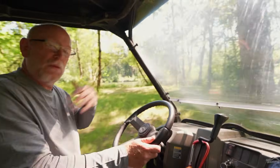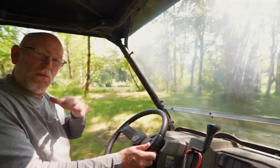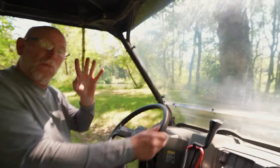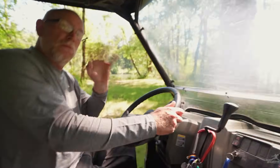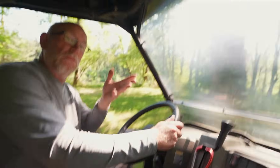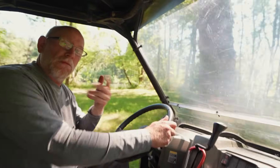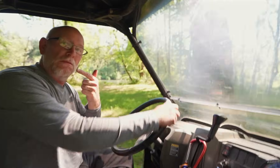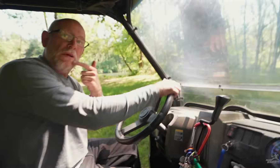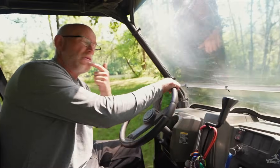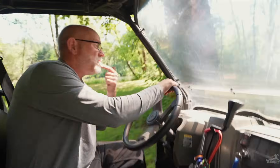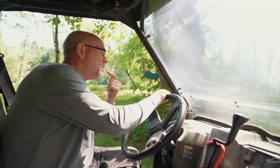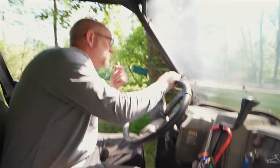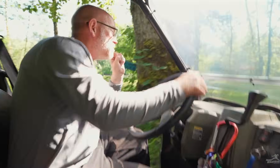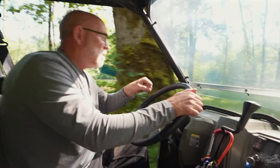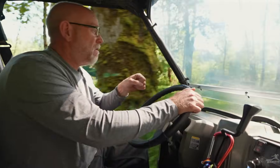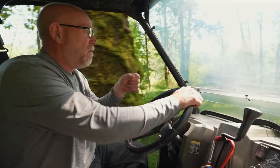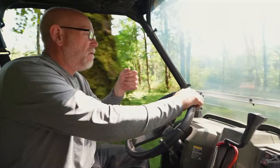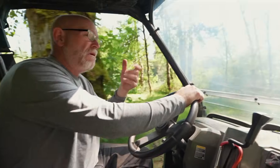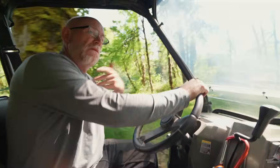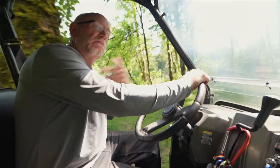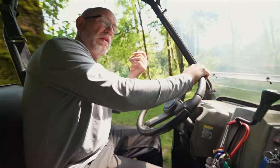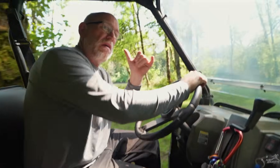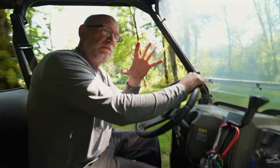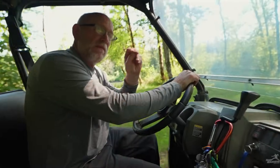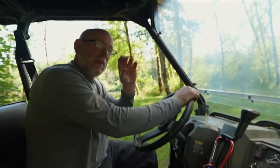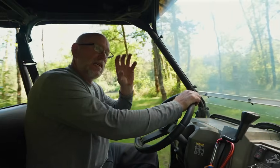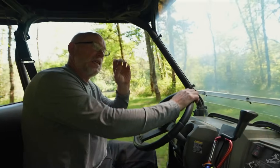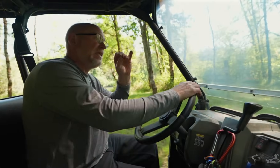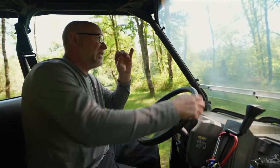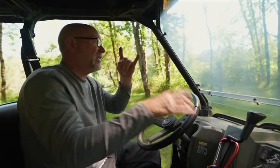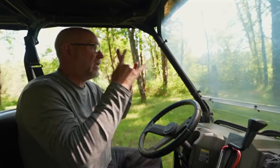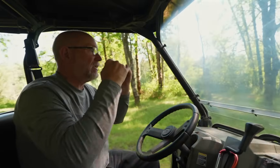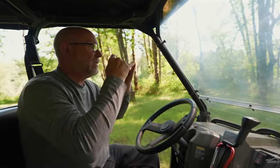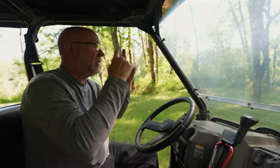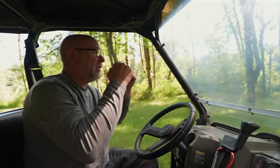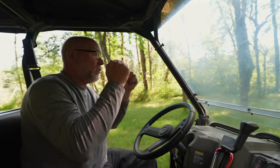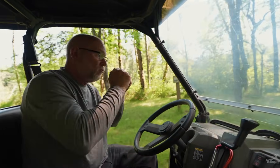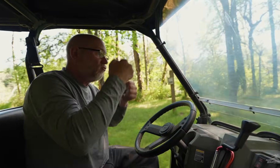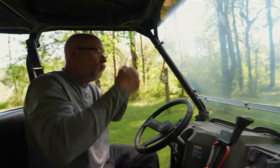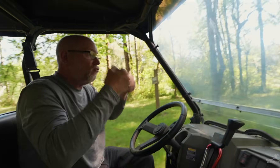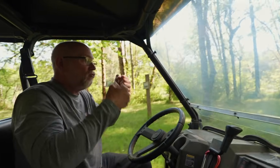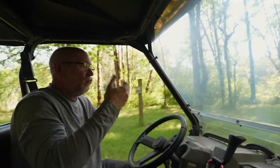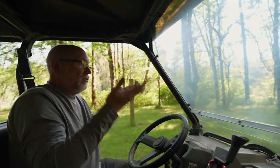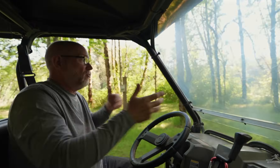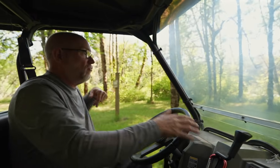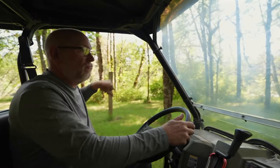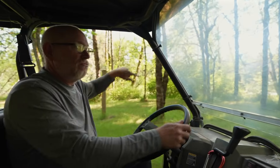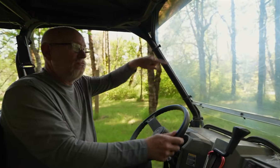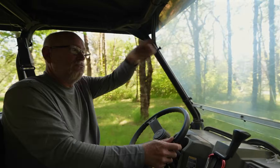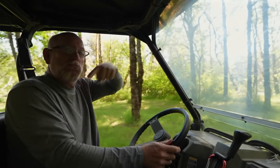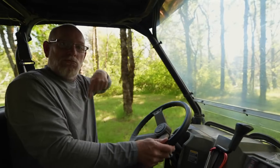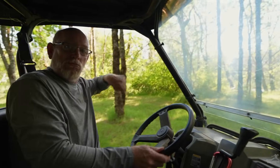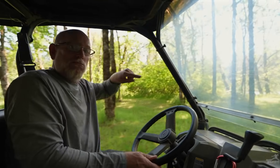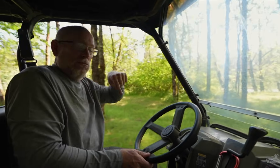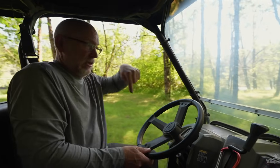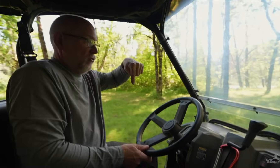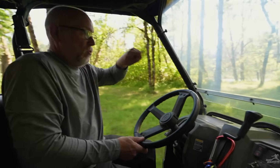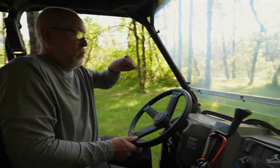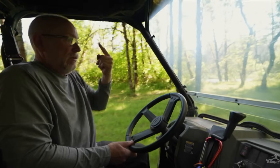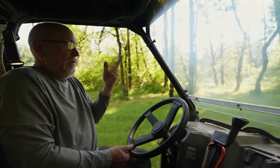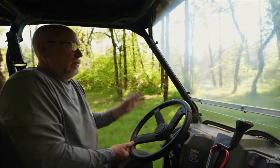I’d say we can fit around 50 campsites out here.